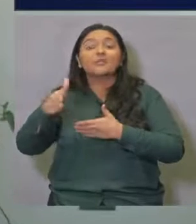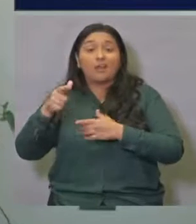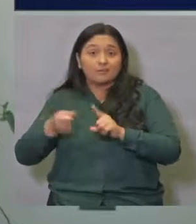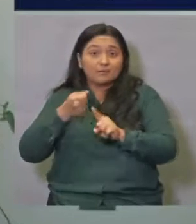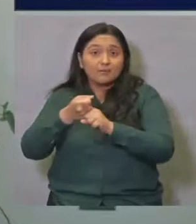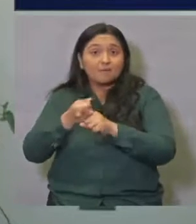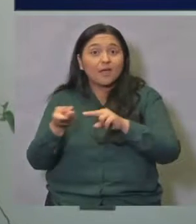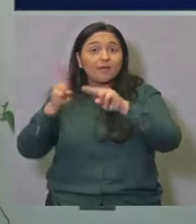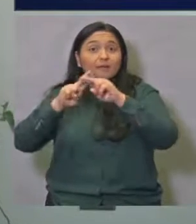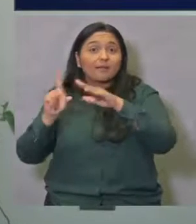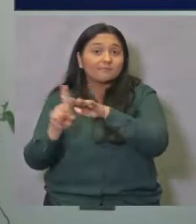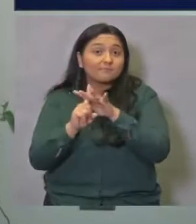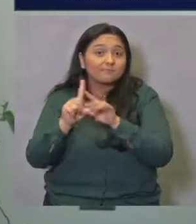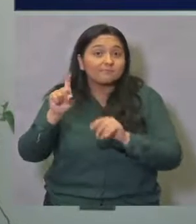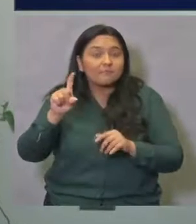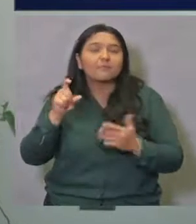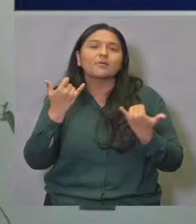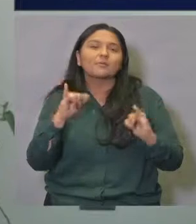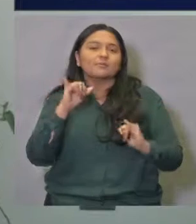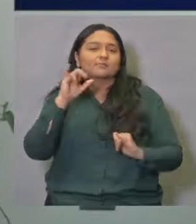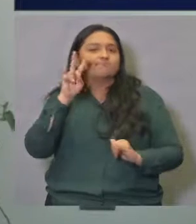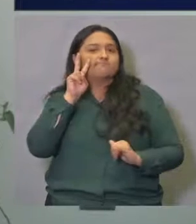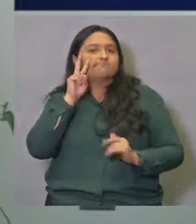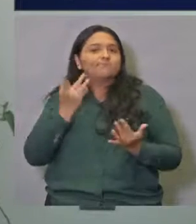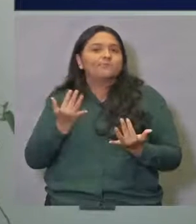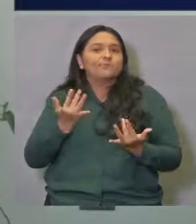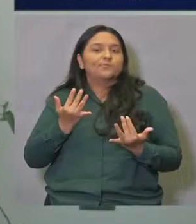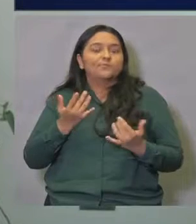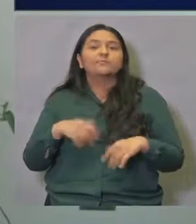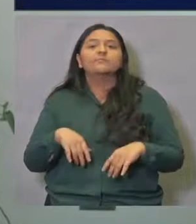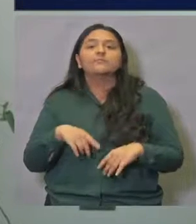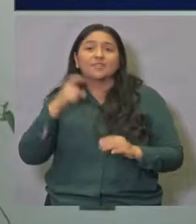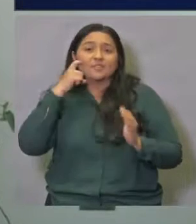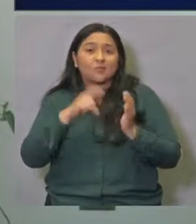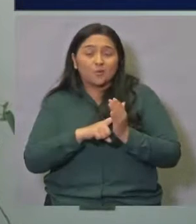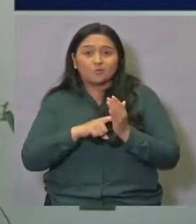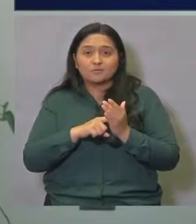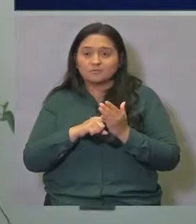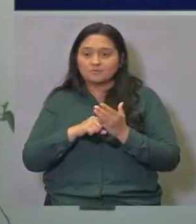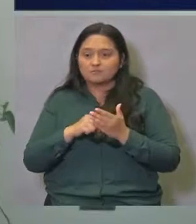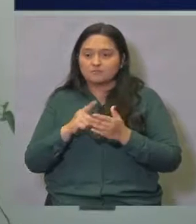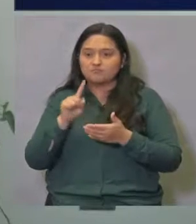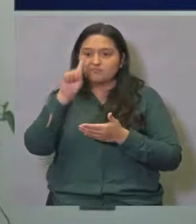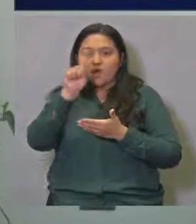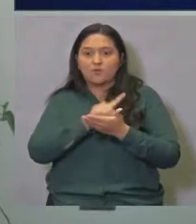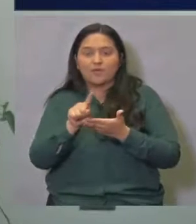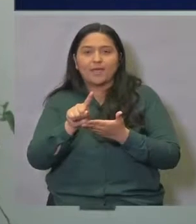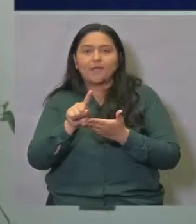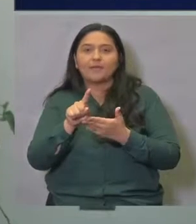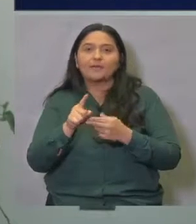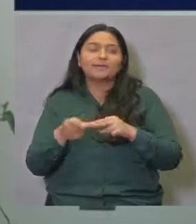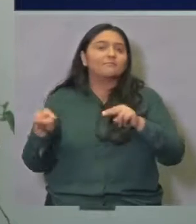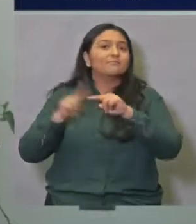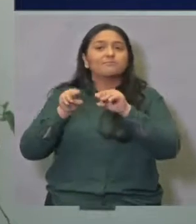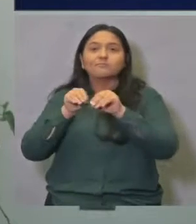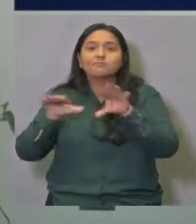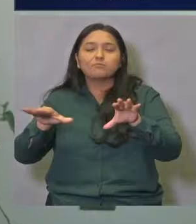ARE TAKING ARE GOING TO HAVE AN